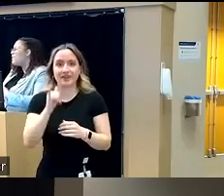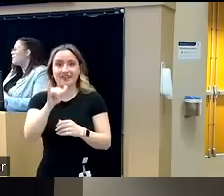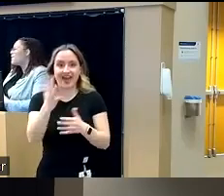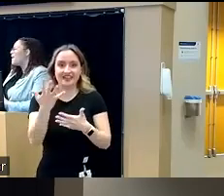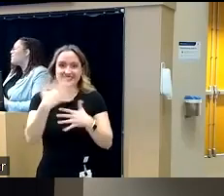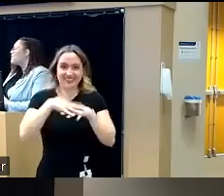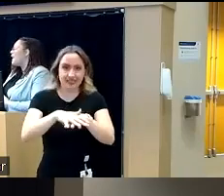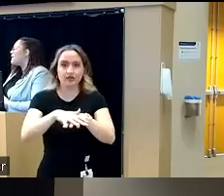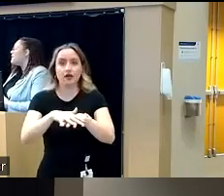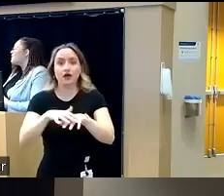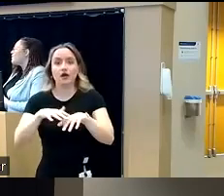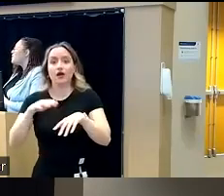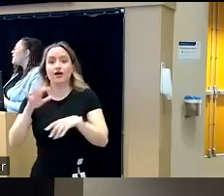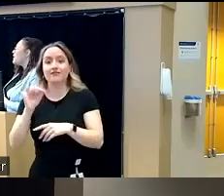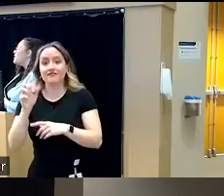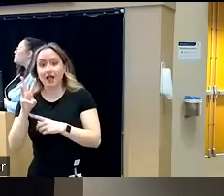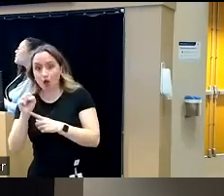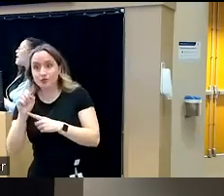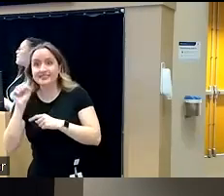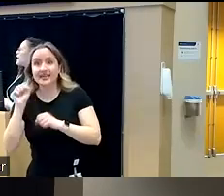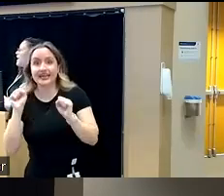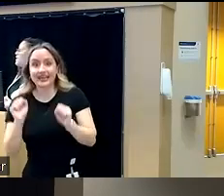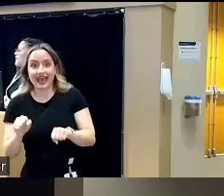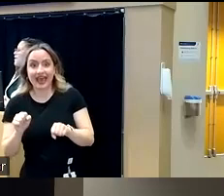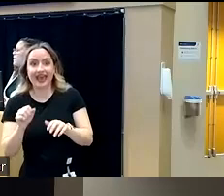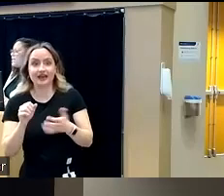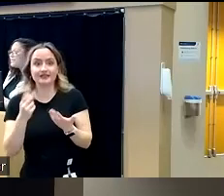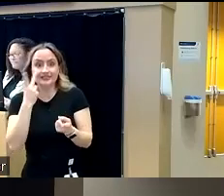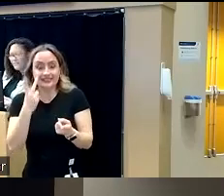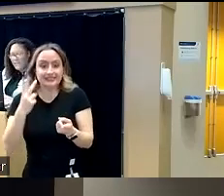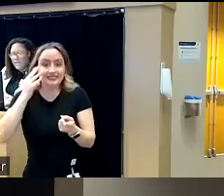fellows are able to gain additional experience in prescribing and management of methadone